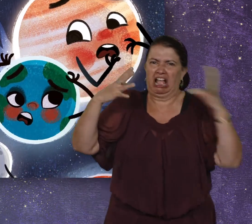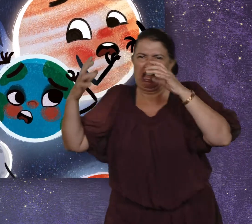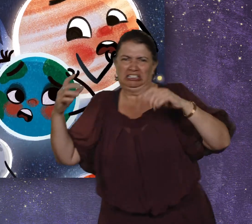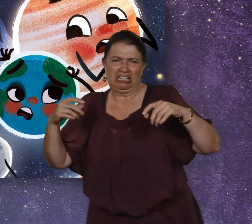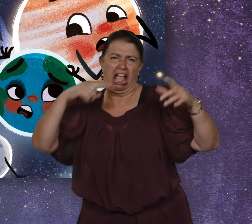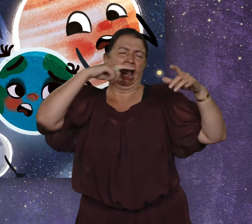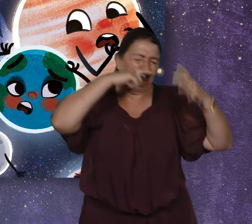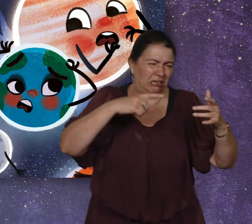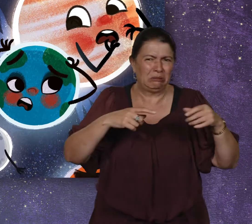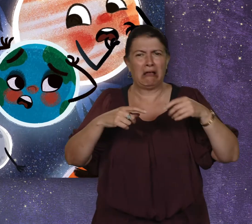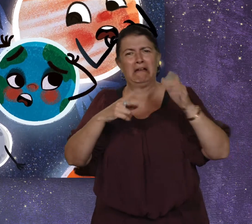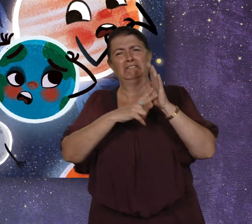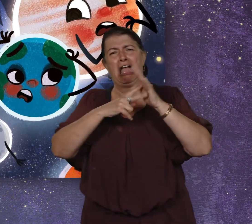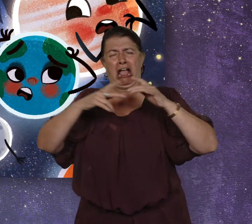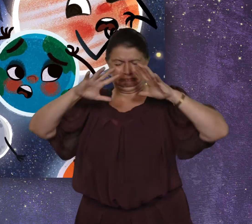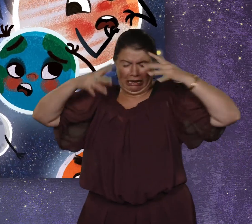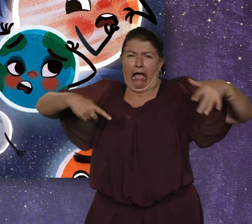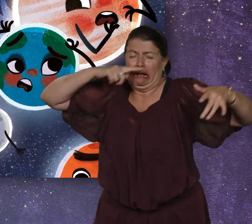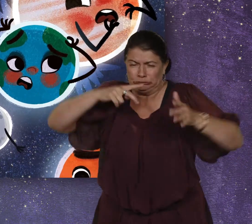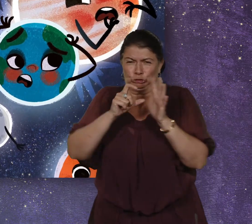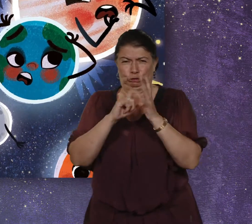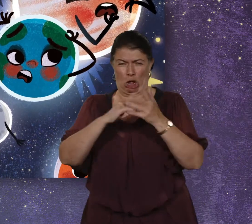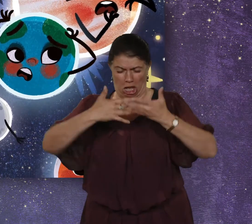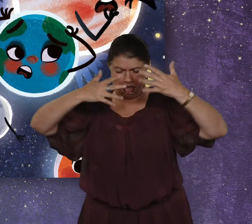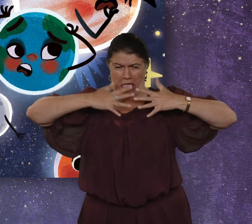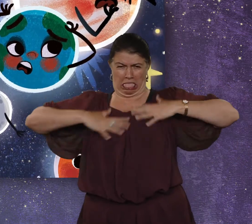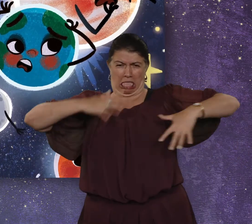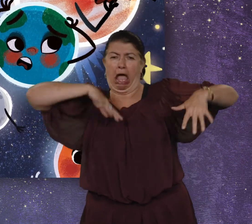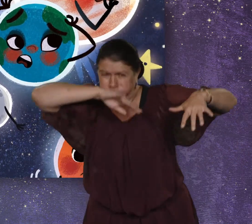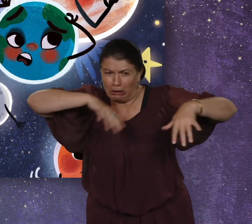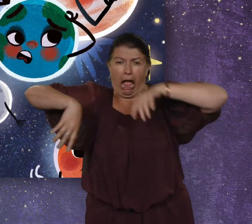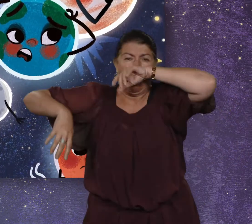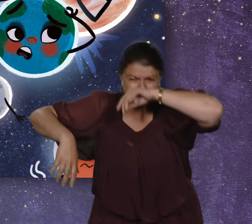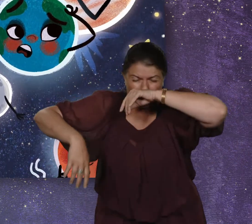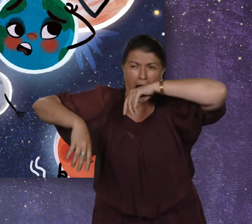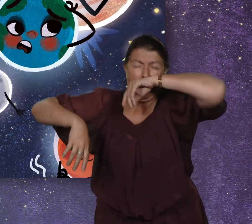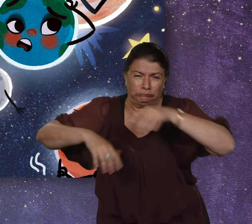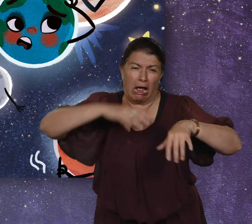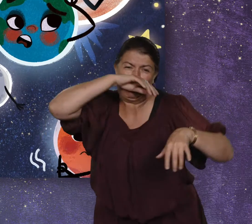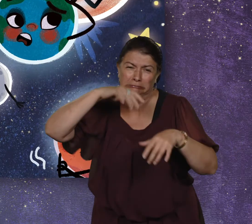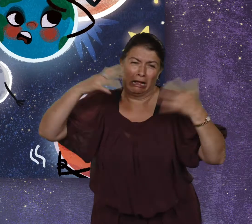This dust! spluttered Venus. AtttttCHOO! See, I'm sneezing!